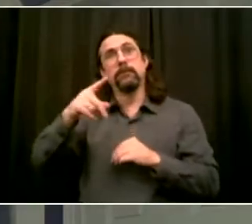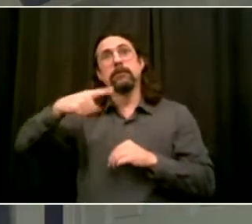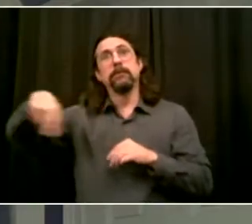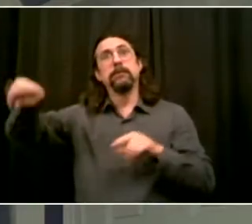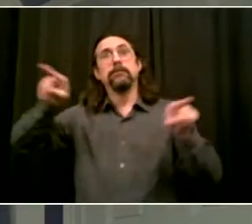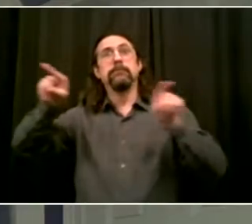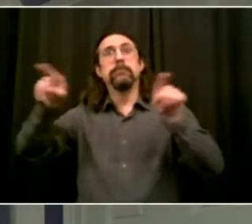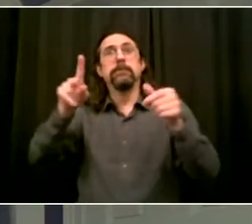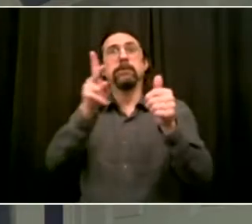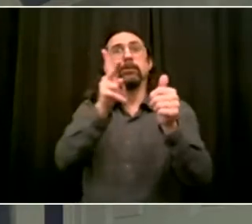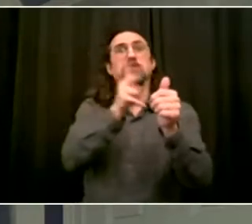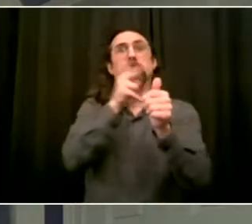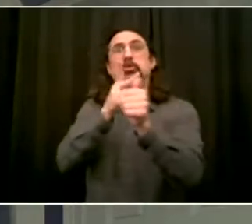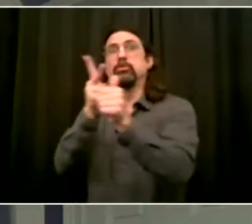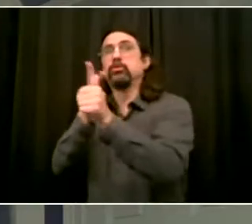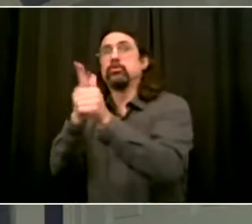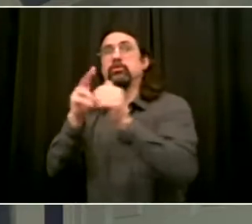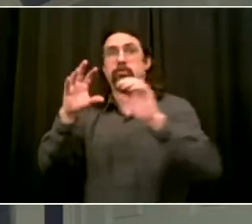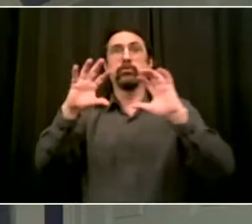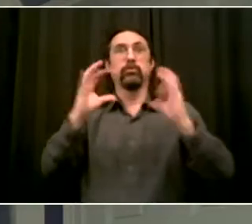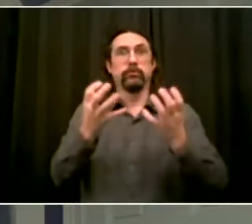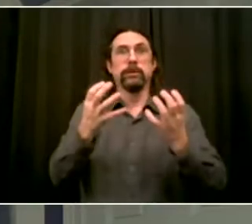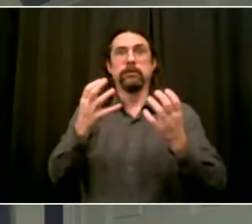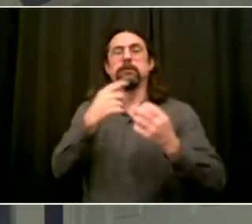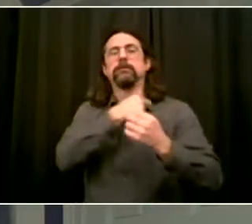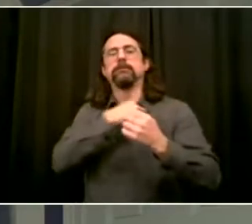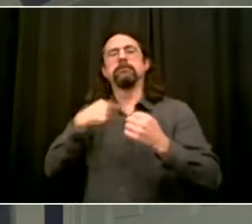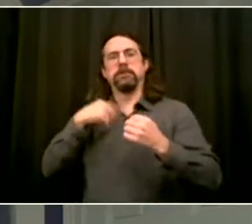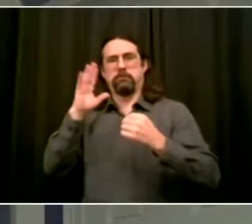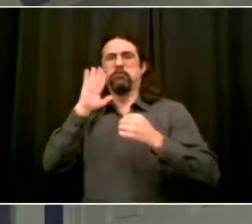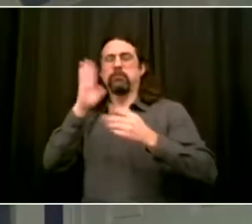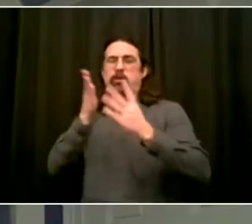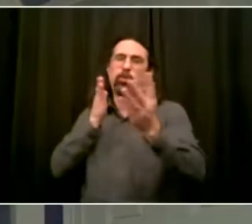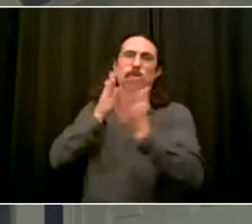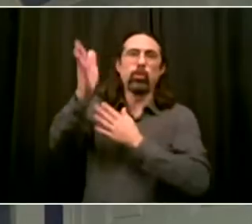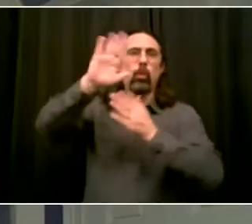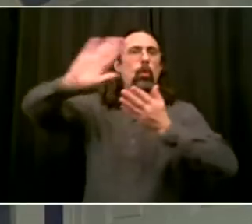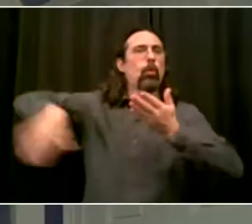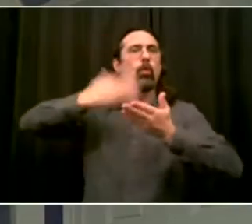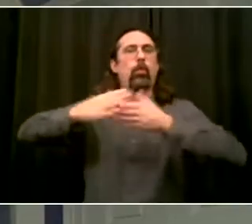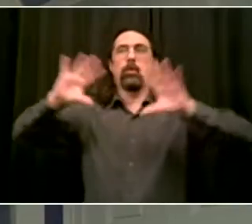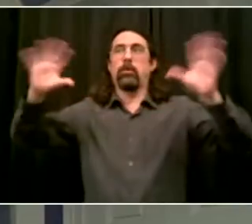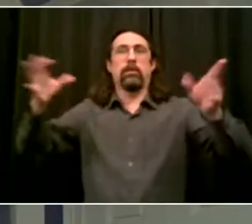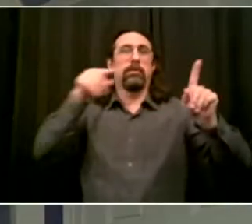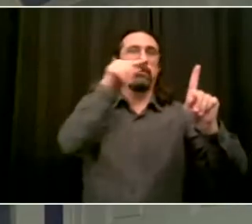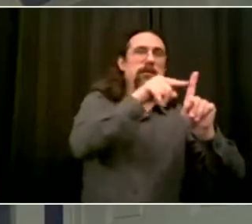PRIORITY GROUP. THANK YOU VERY MUCH. GO AHEAD, MARSHA.